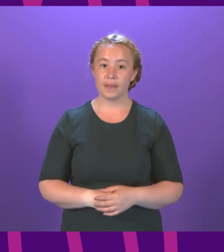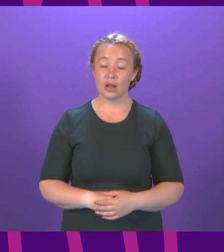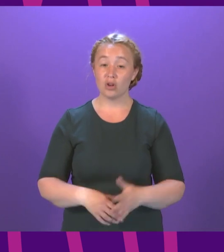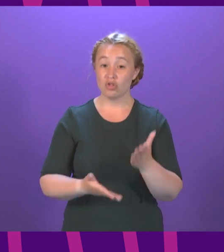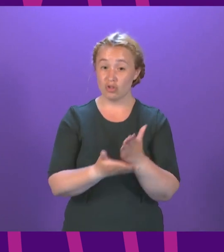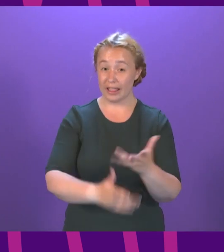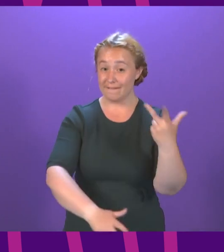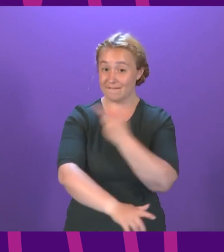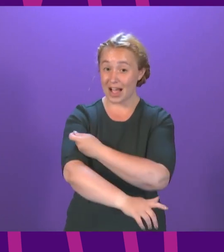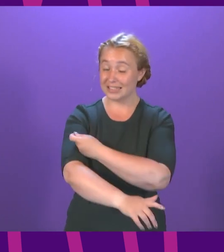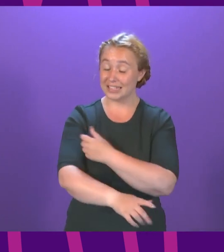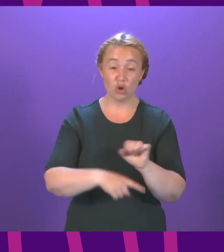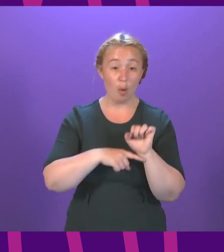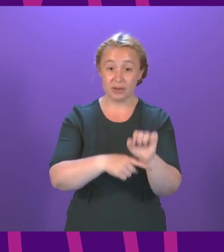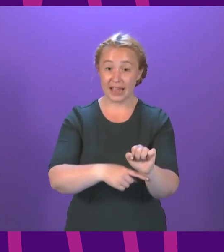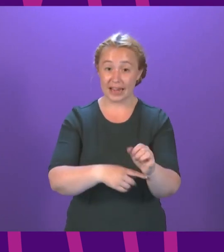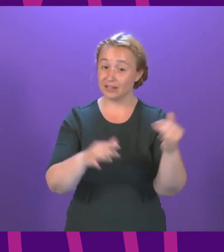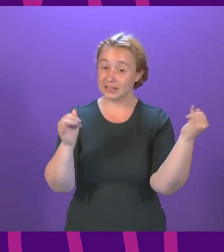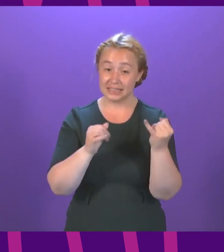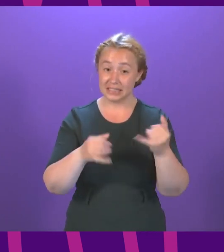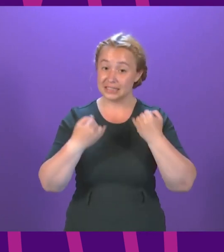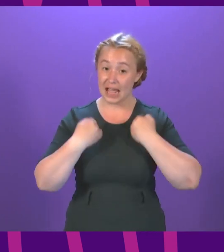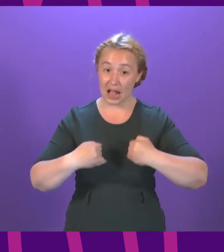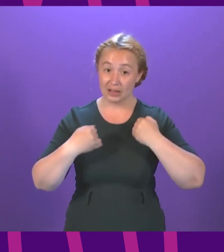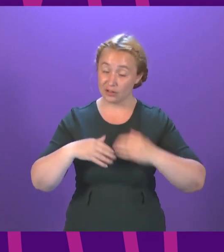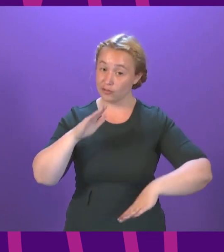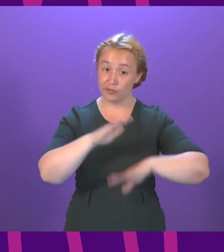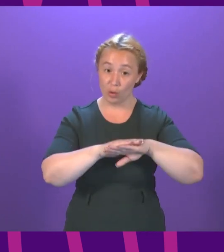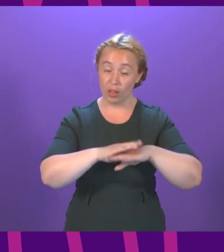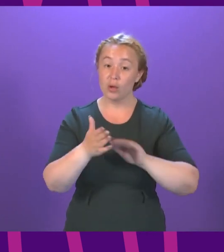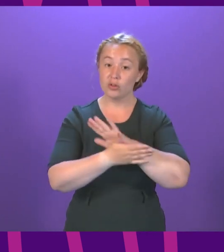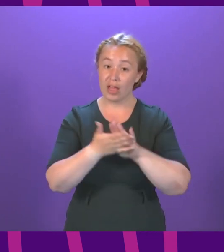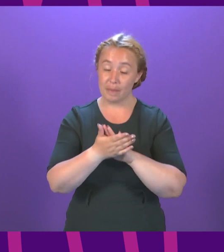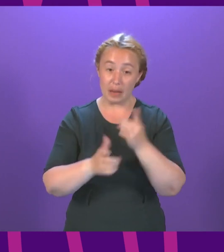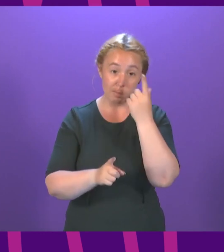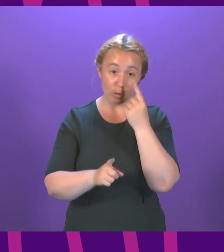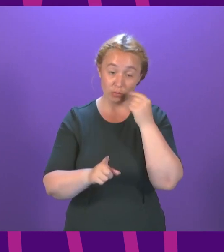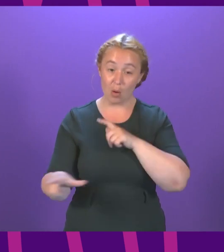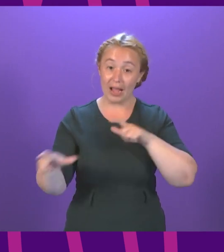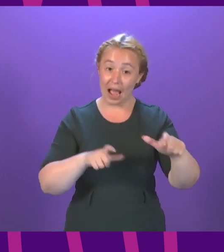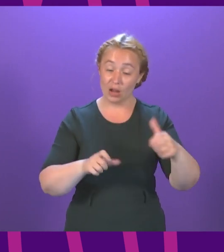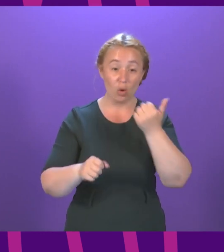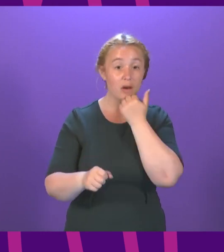is it not clear that that approach runs the additional risk of continued high case numbers,